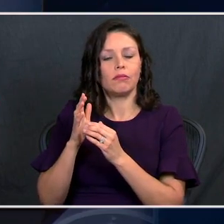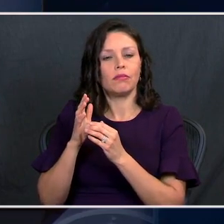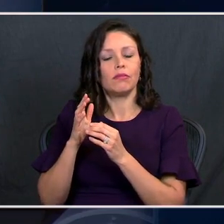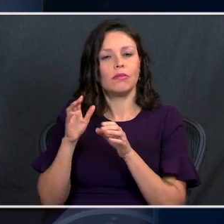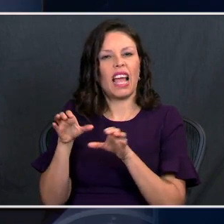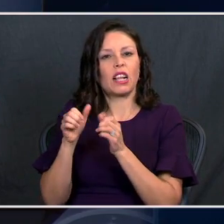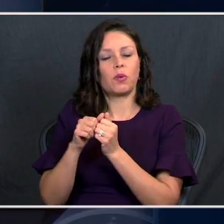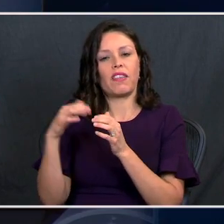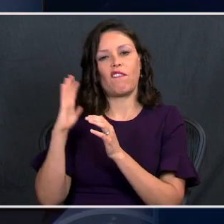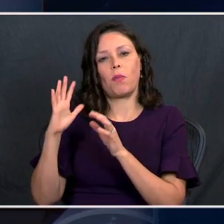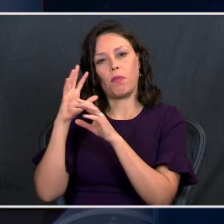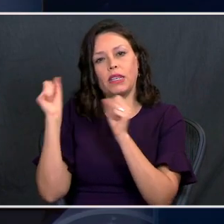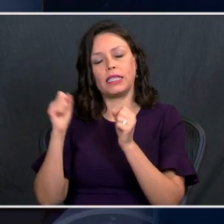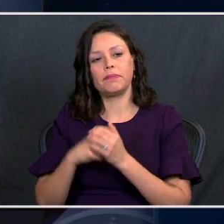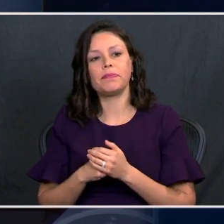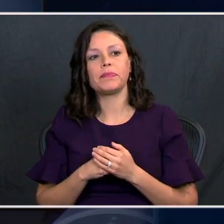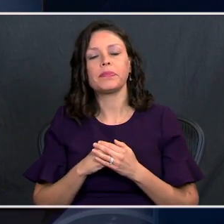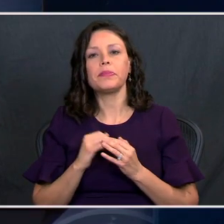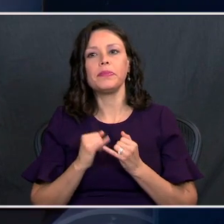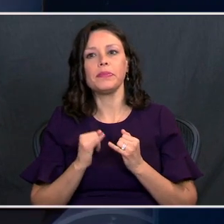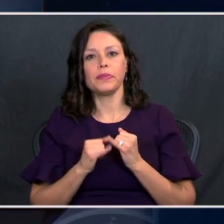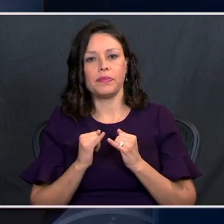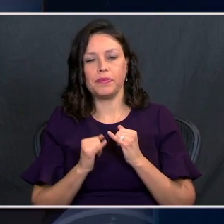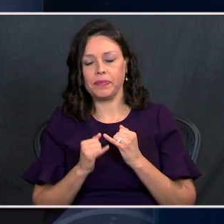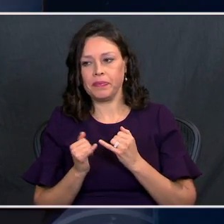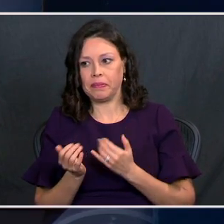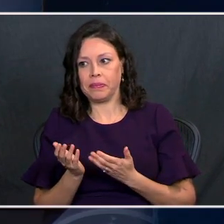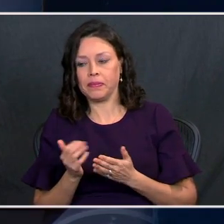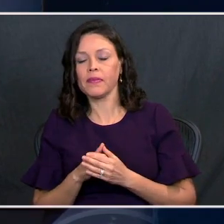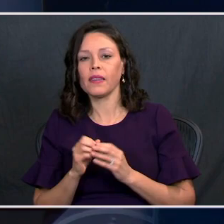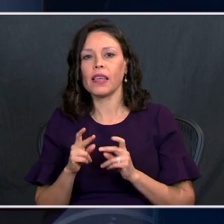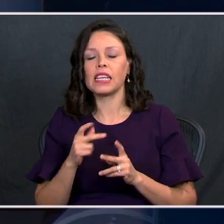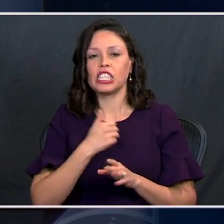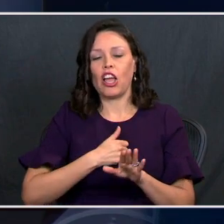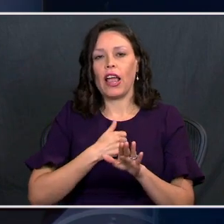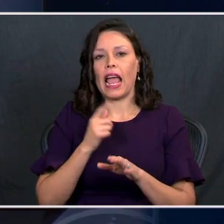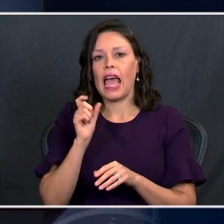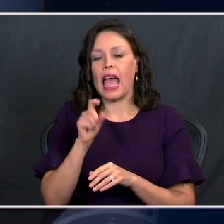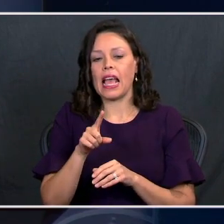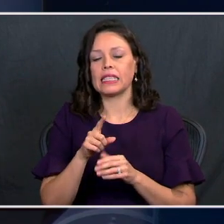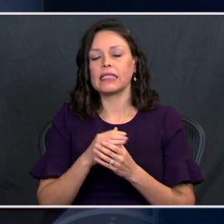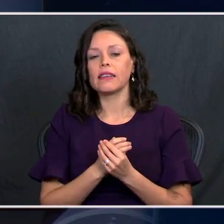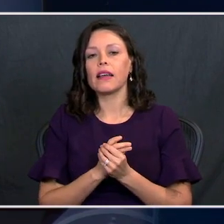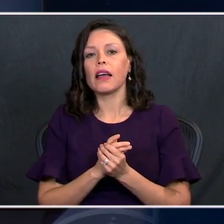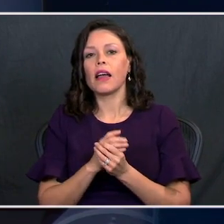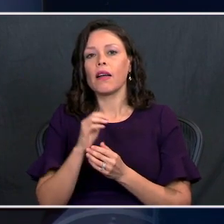The Press: All right, thank you, Jen. Last one. Go ahead. Ms. Psaki: Oh, last one. Go ahead. Go ahead. The Press: Yeah, I'm sorry, I just wanted to ask really briefly, on Afghanistan,